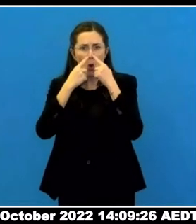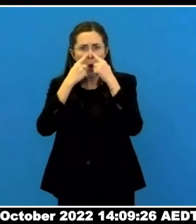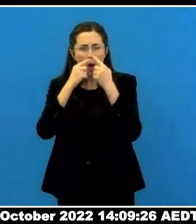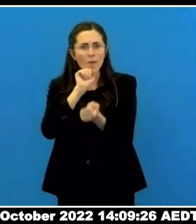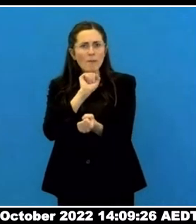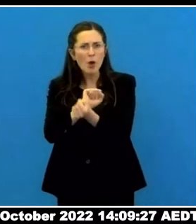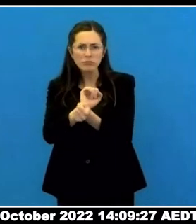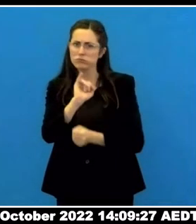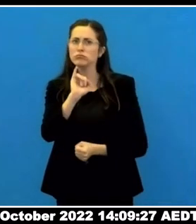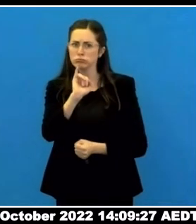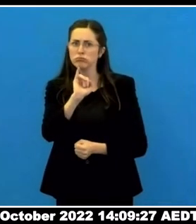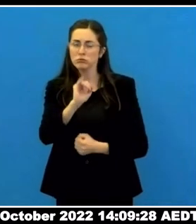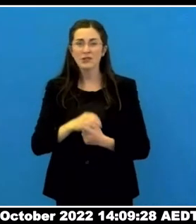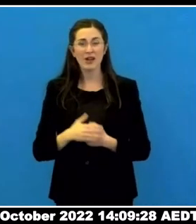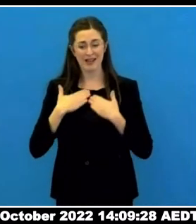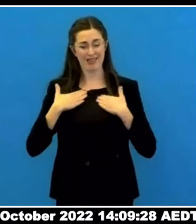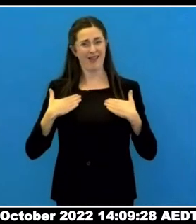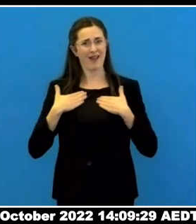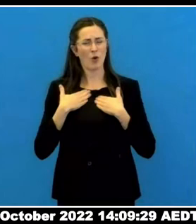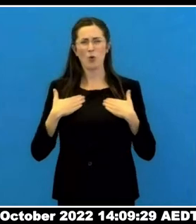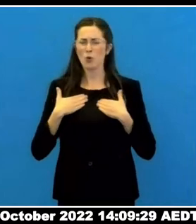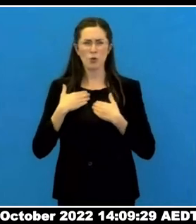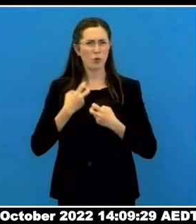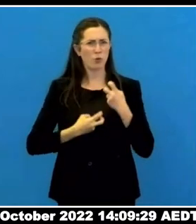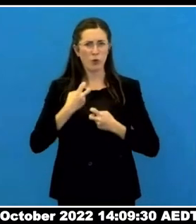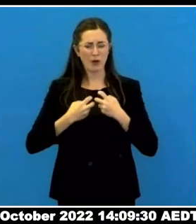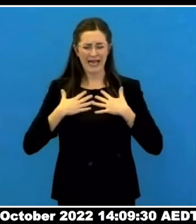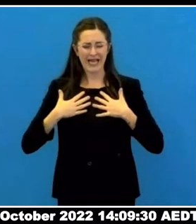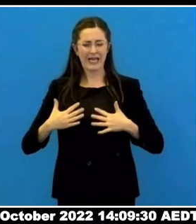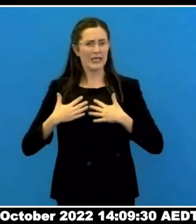There were lots of problems with her lungs and airways, so the doctors performed